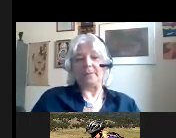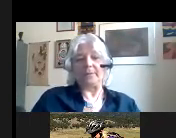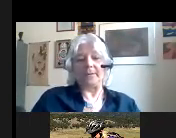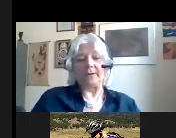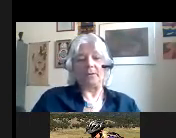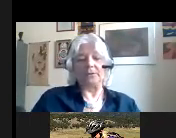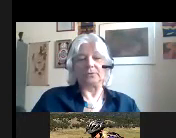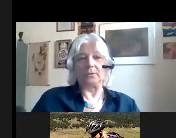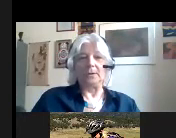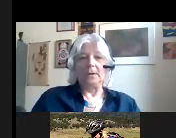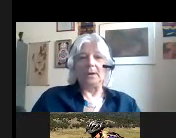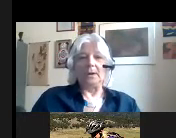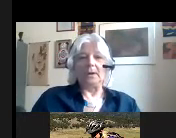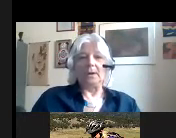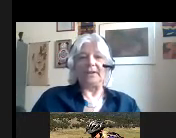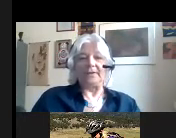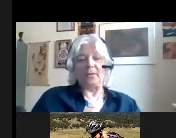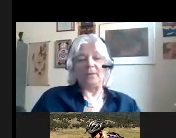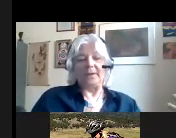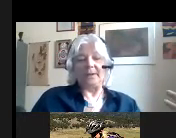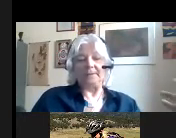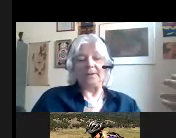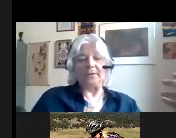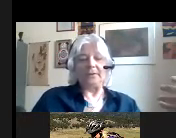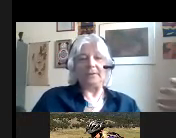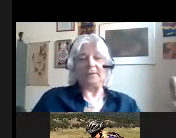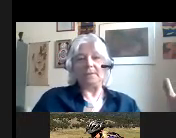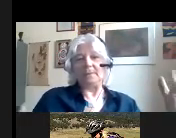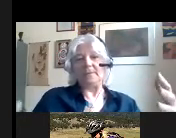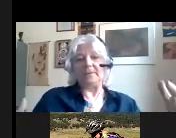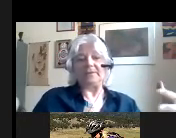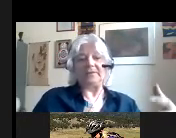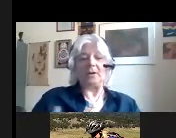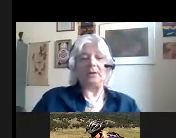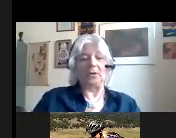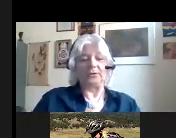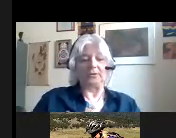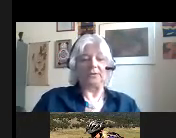promoting cultural safety and wellbeing. This thing called culture, there's such an